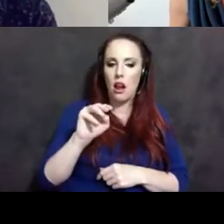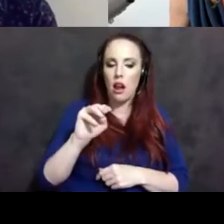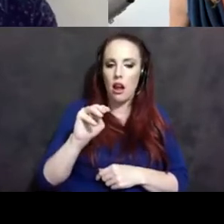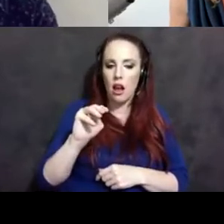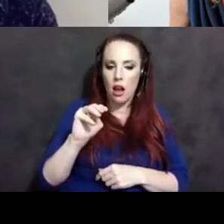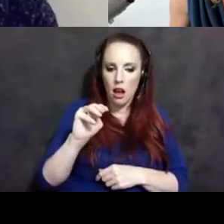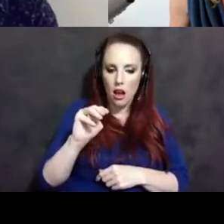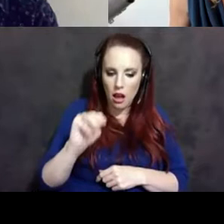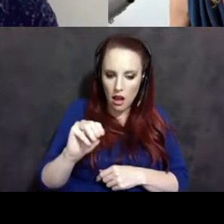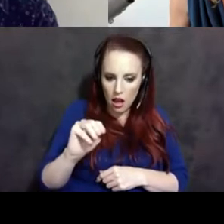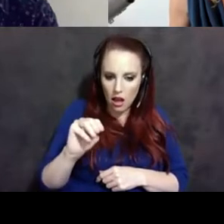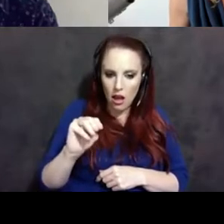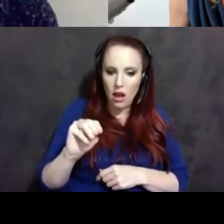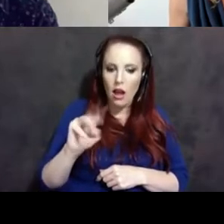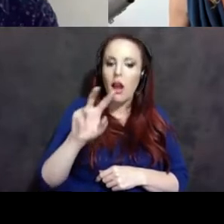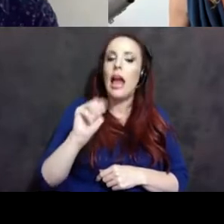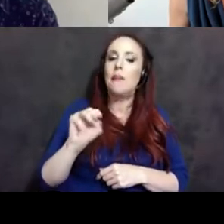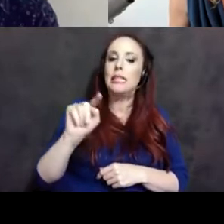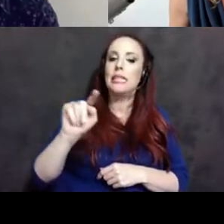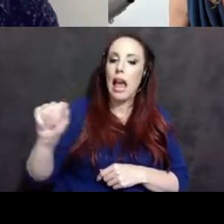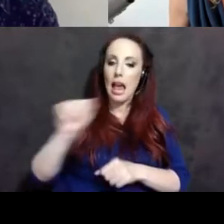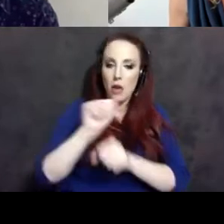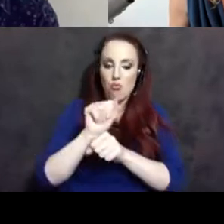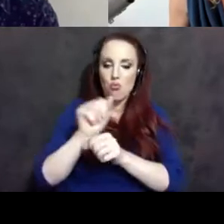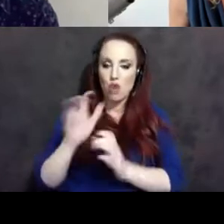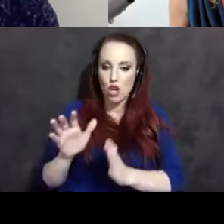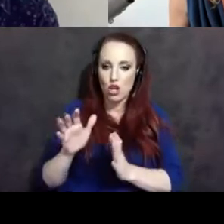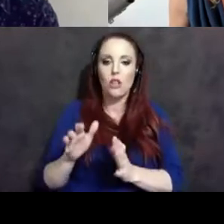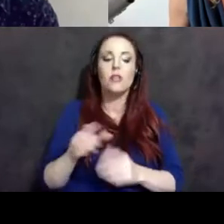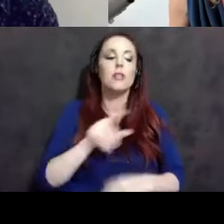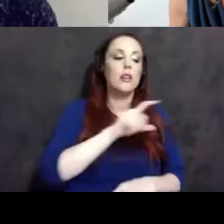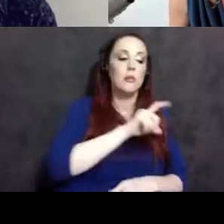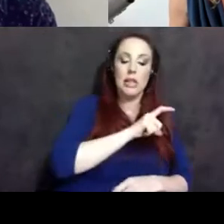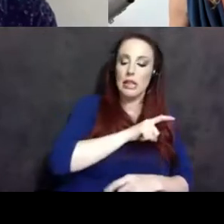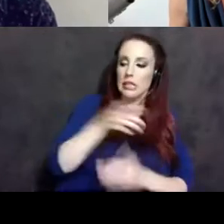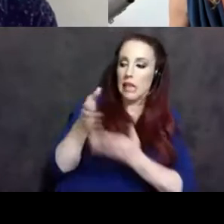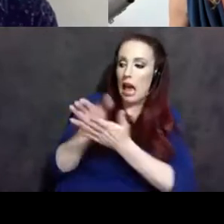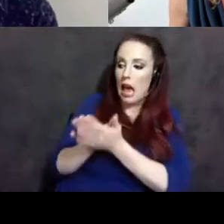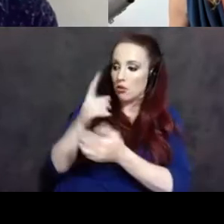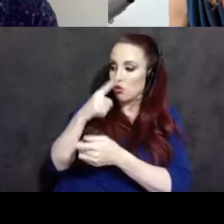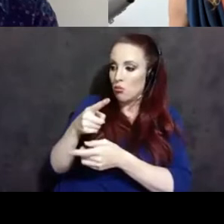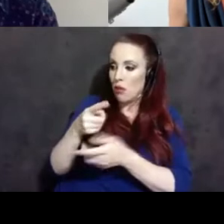by NYPD to transport people who got arrested to jail.